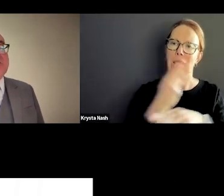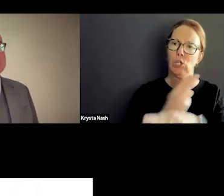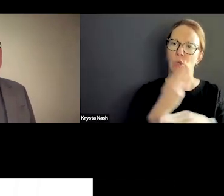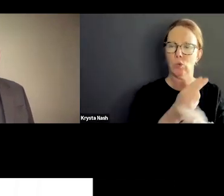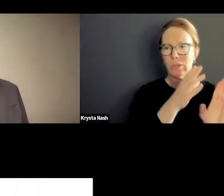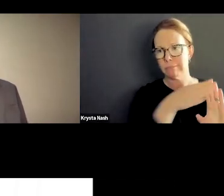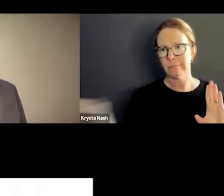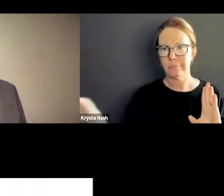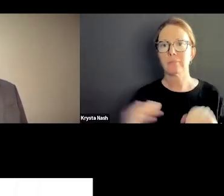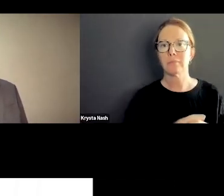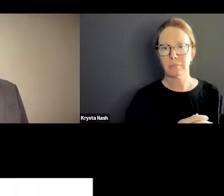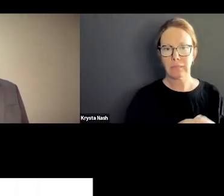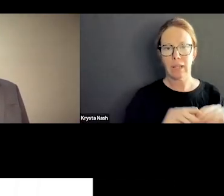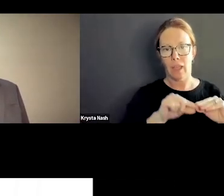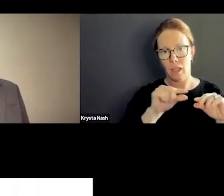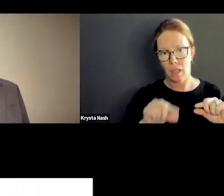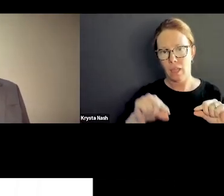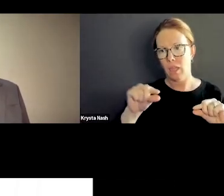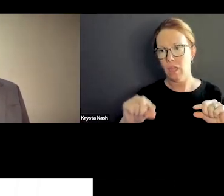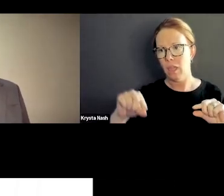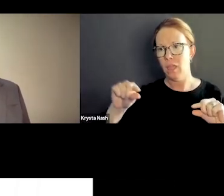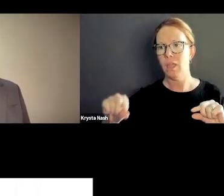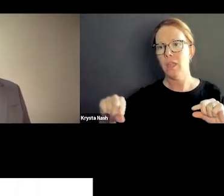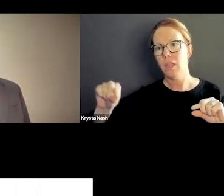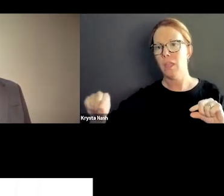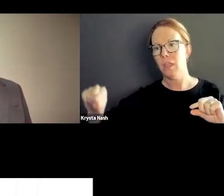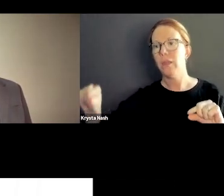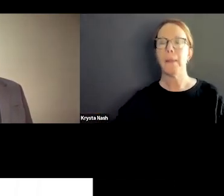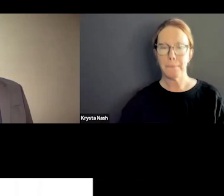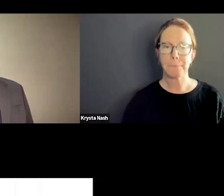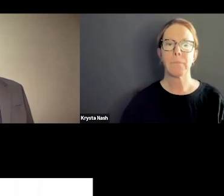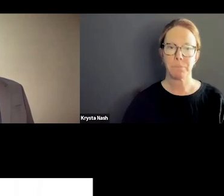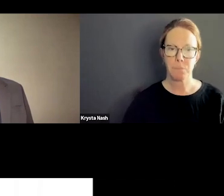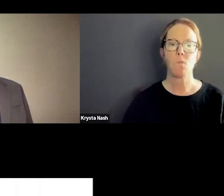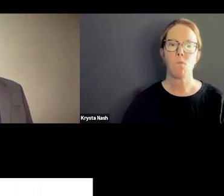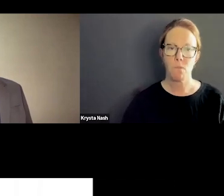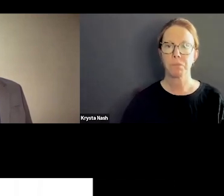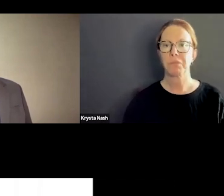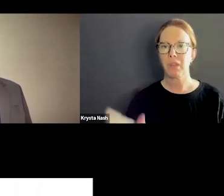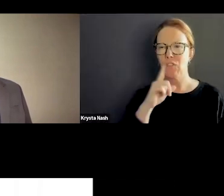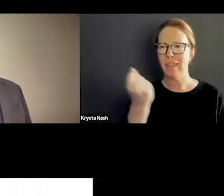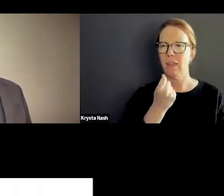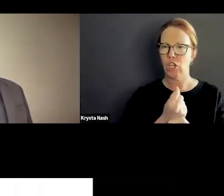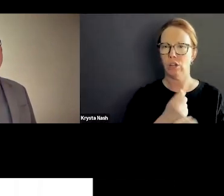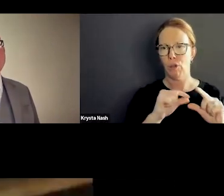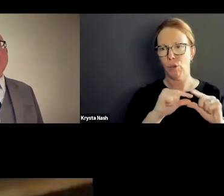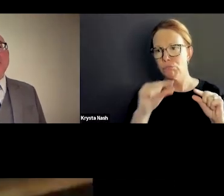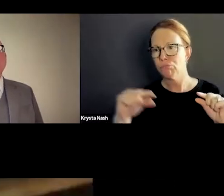And you can see how that scale kind of slightly, moves up and down, over the course of the year.